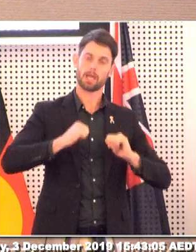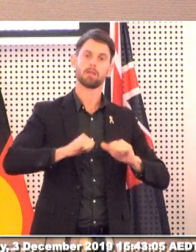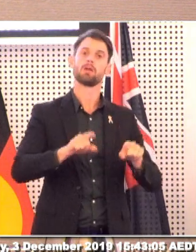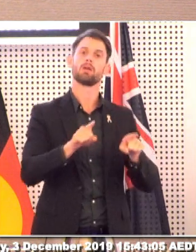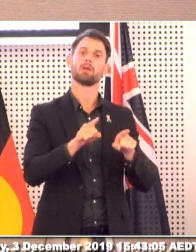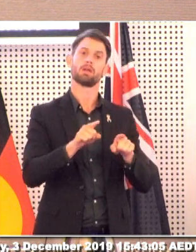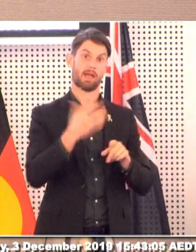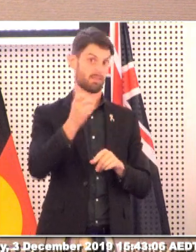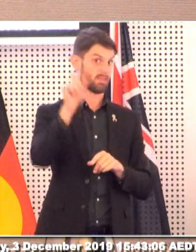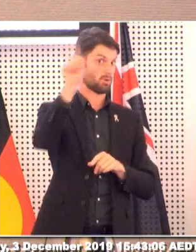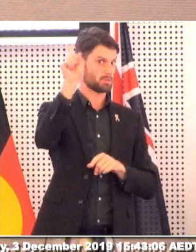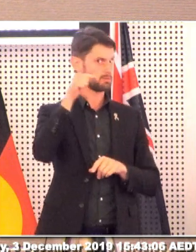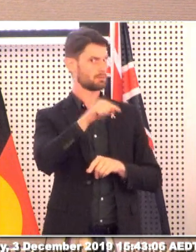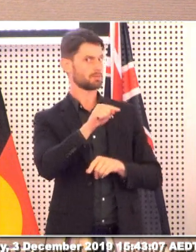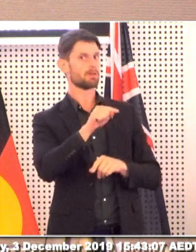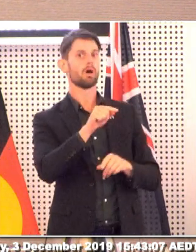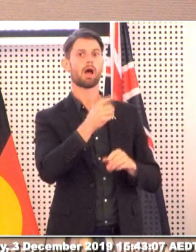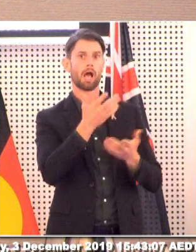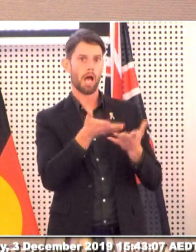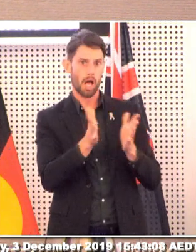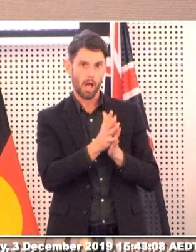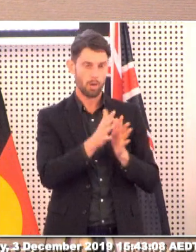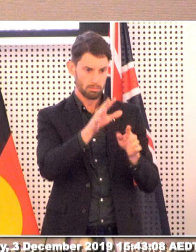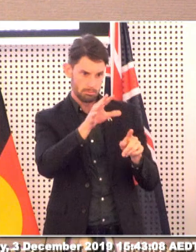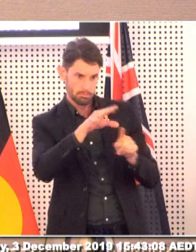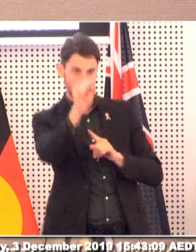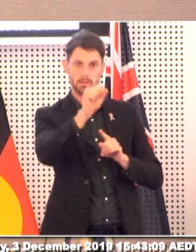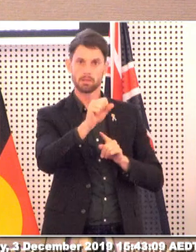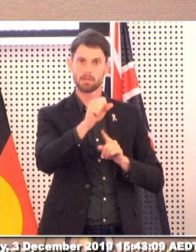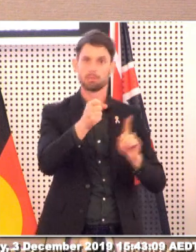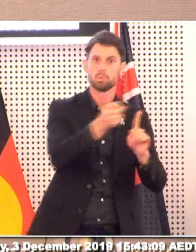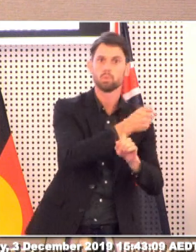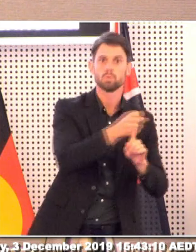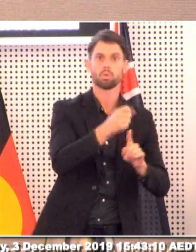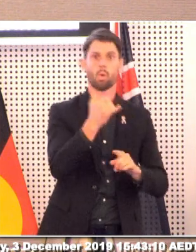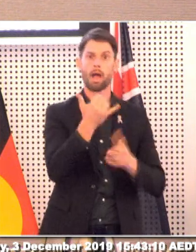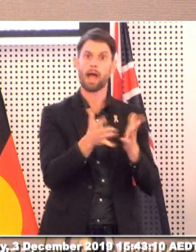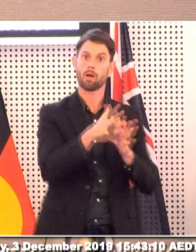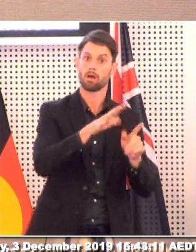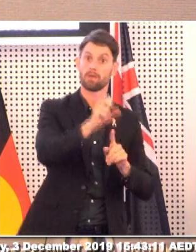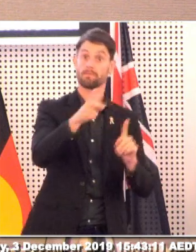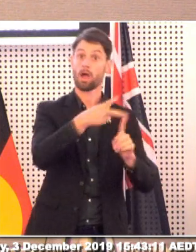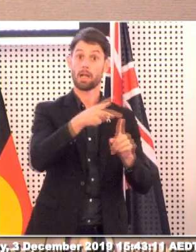running, and that’s about detecting abuse and violence in group homes. Cindy.